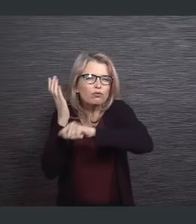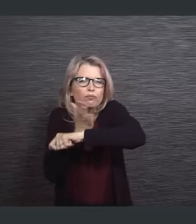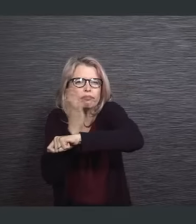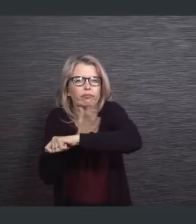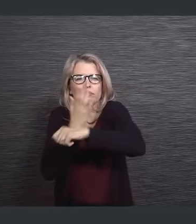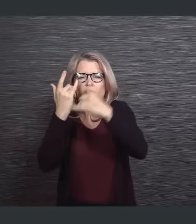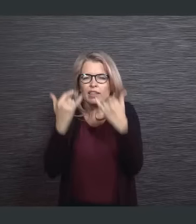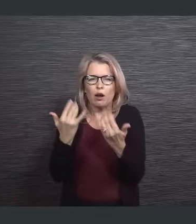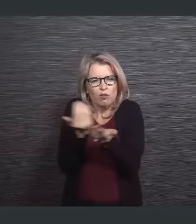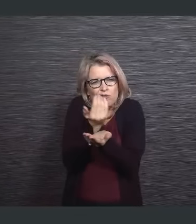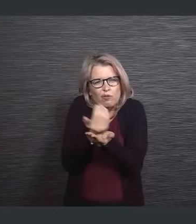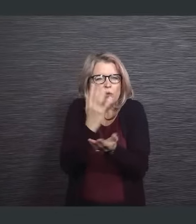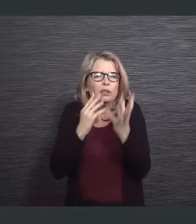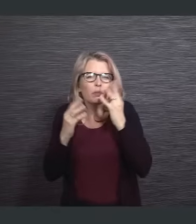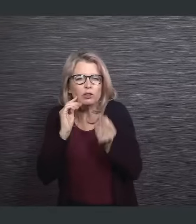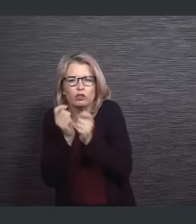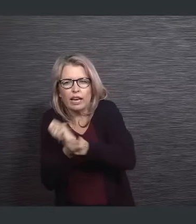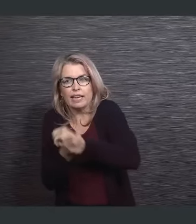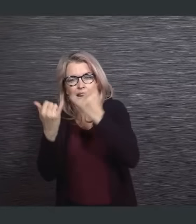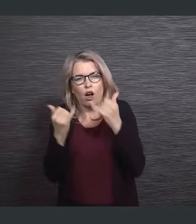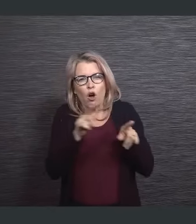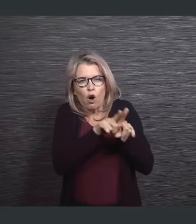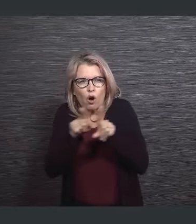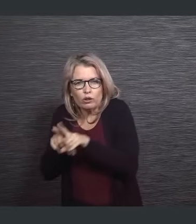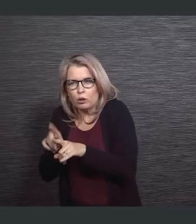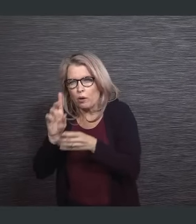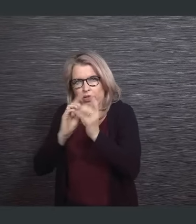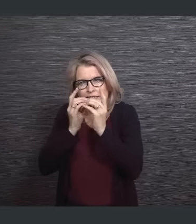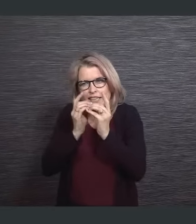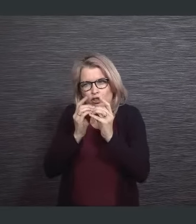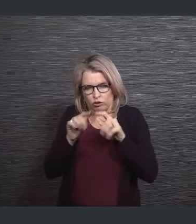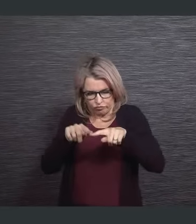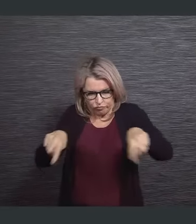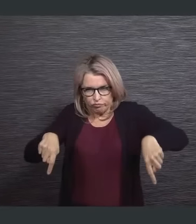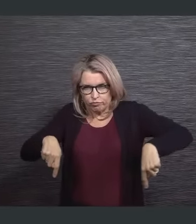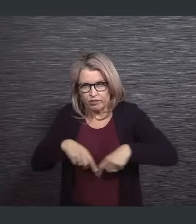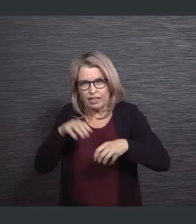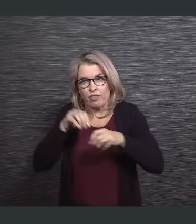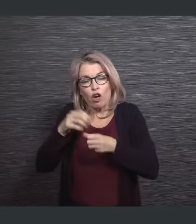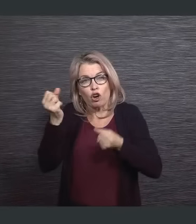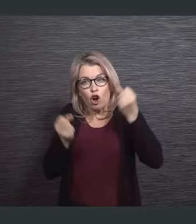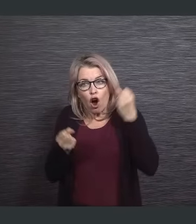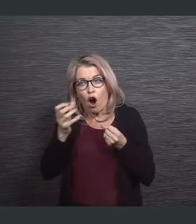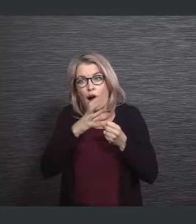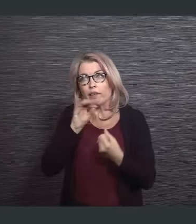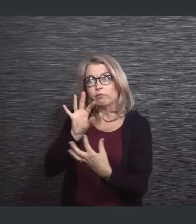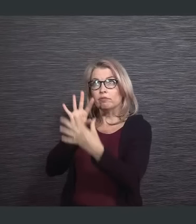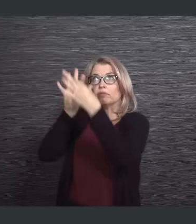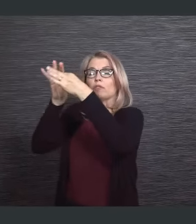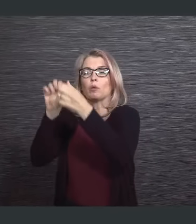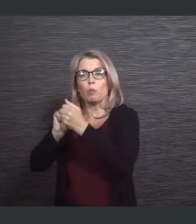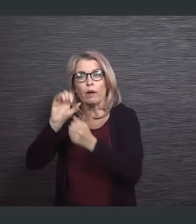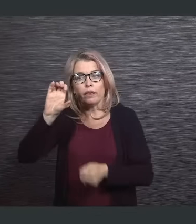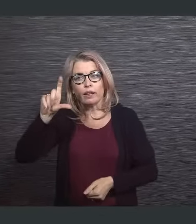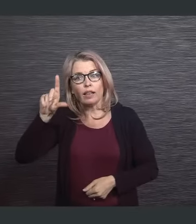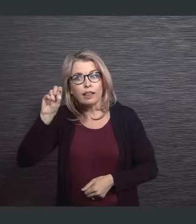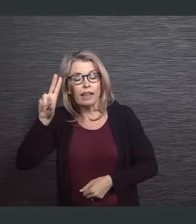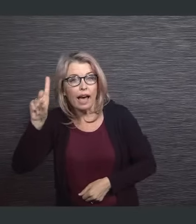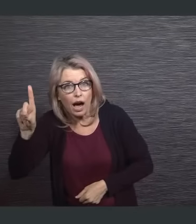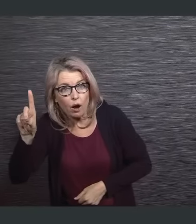built the digital twin of the car in the cloud. How we put all of those screens for the Snapdragon Digital